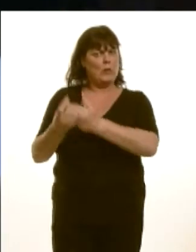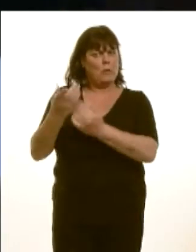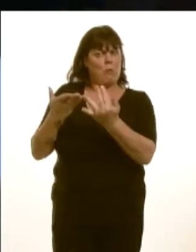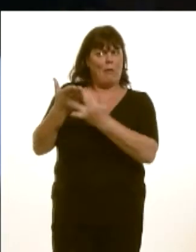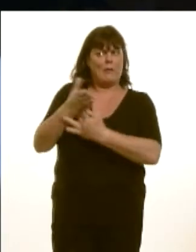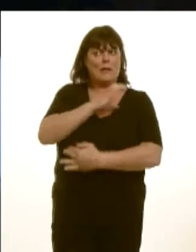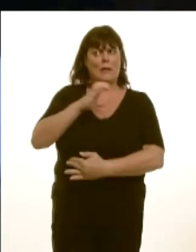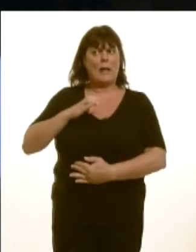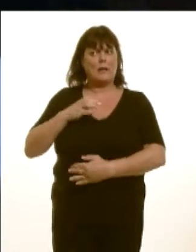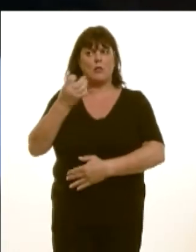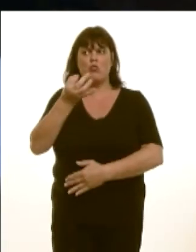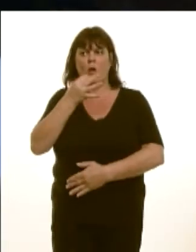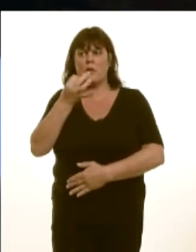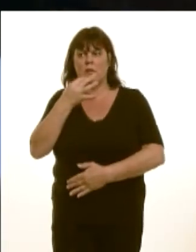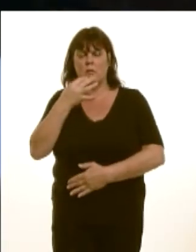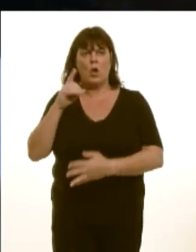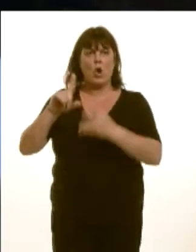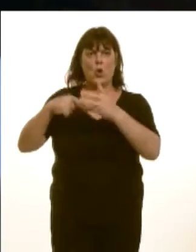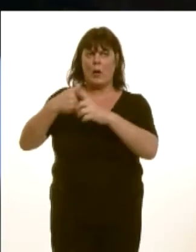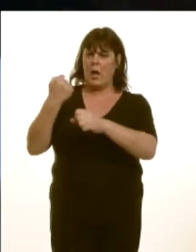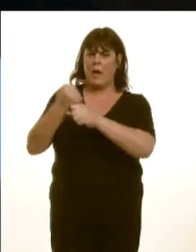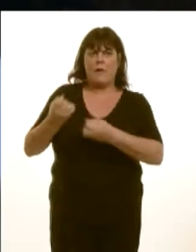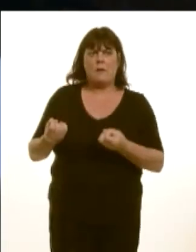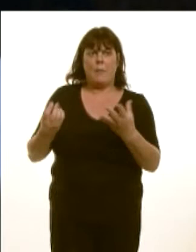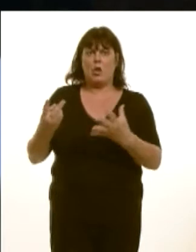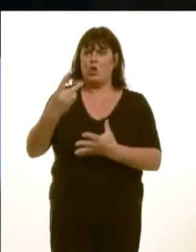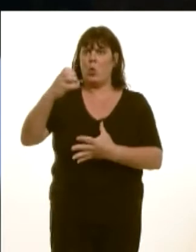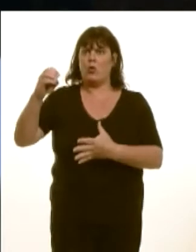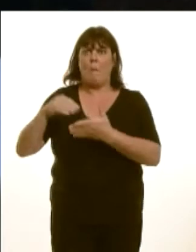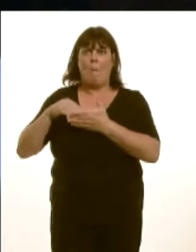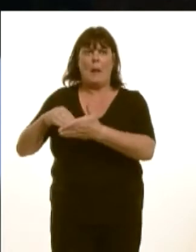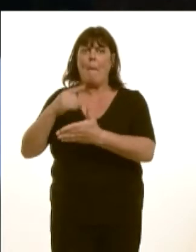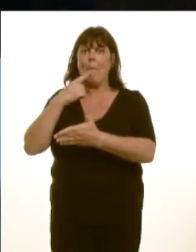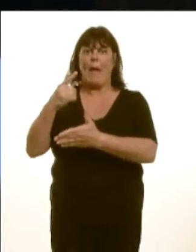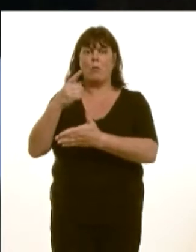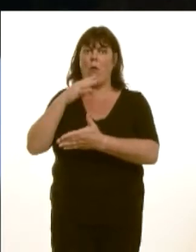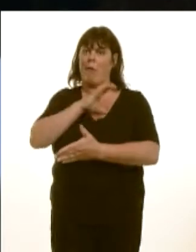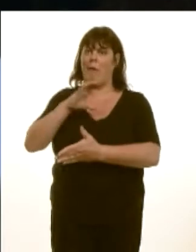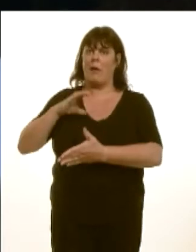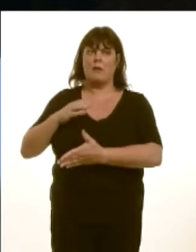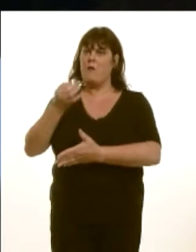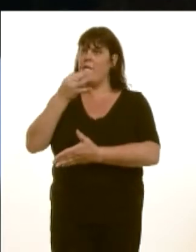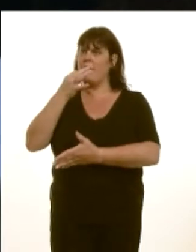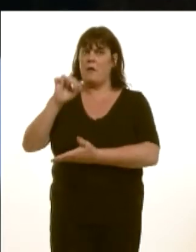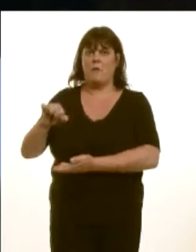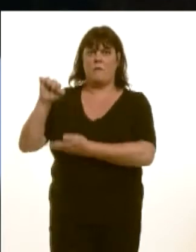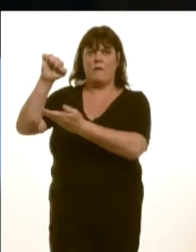The UK Government spends £200 million per year on a cancer drugs fund, but here, as you know, we do not have one.